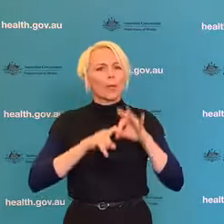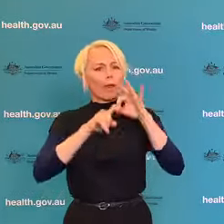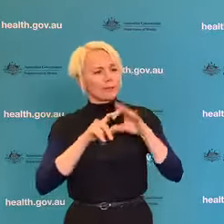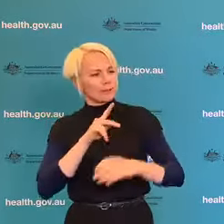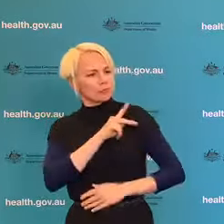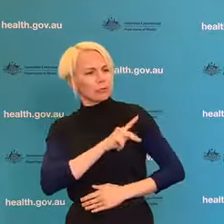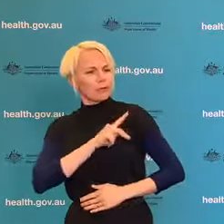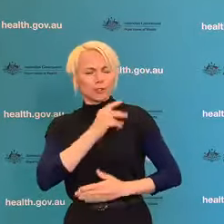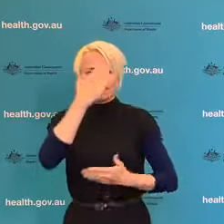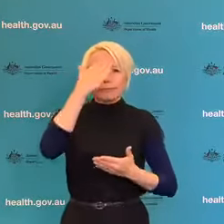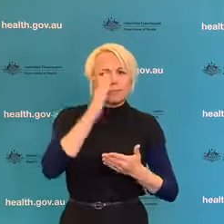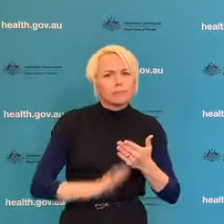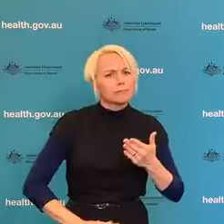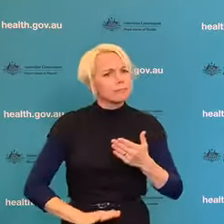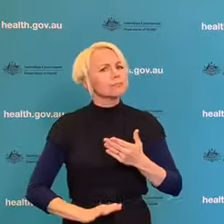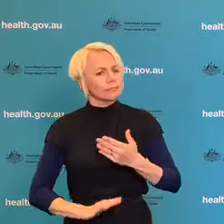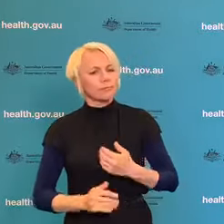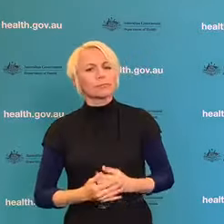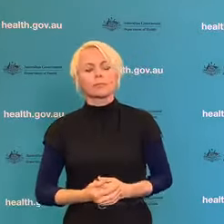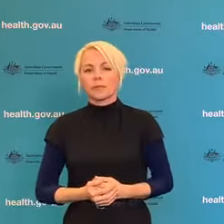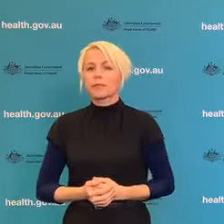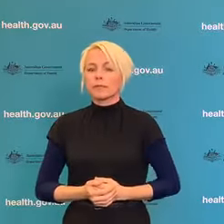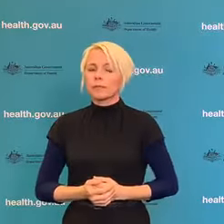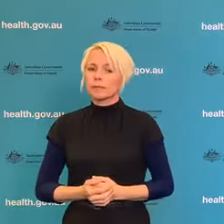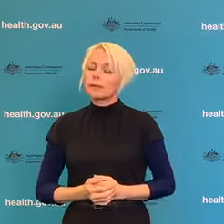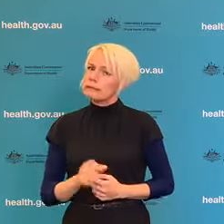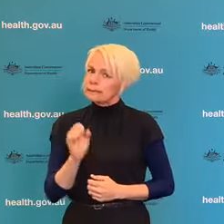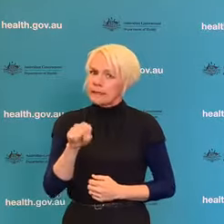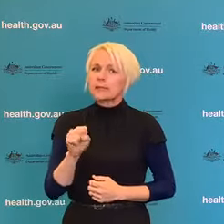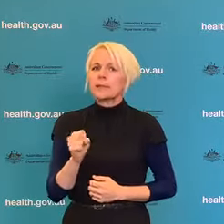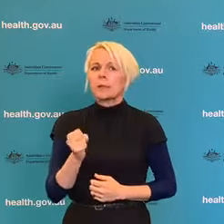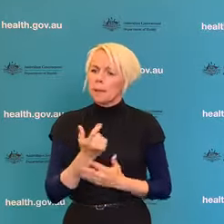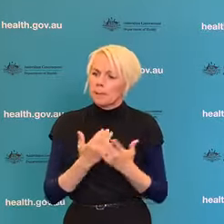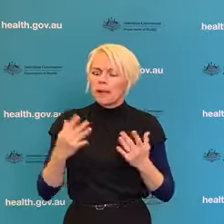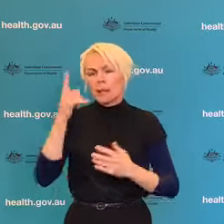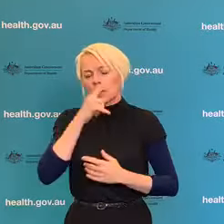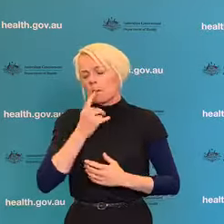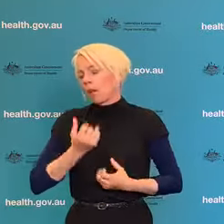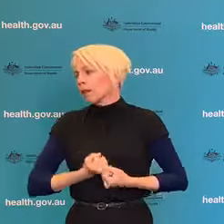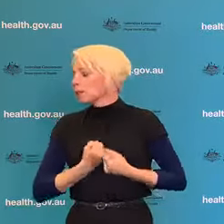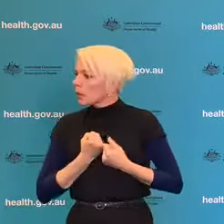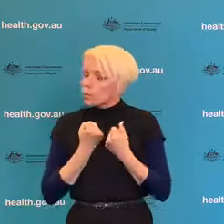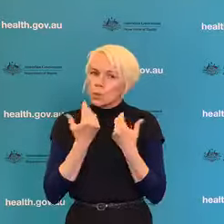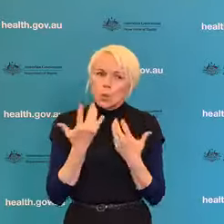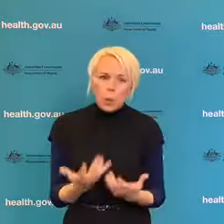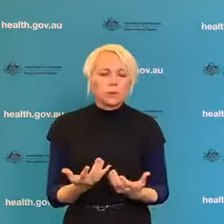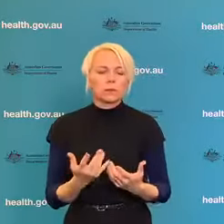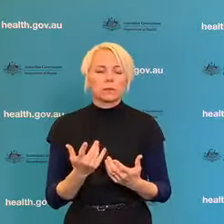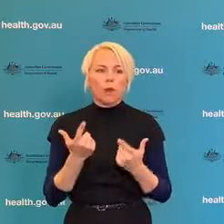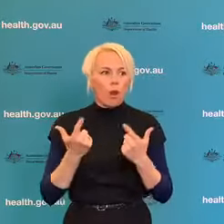and a number of things. So yes, our profession does suffer from burnout at times and does work under extreme pressure but we